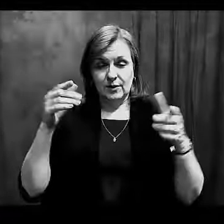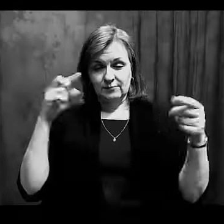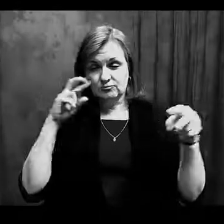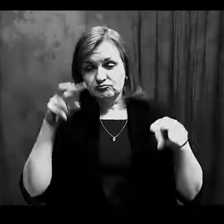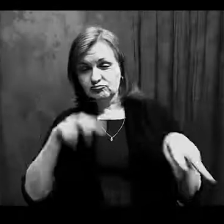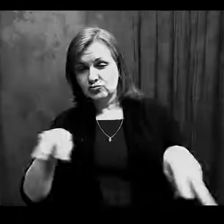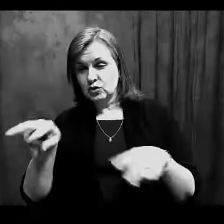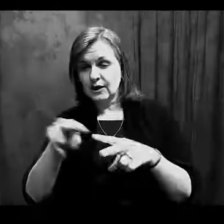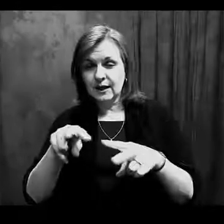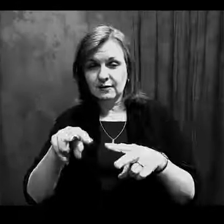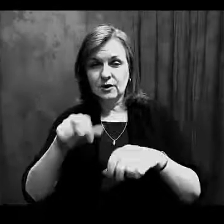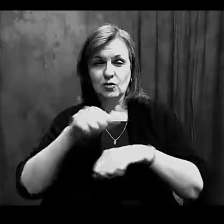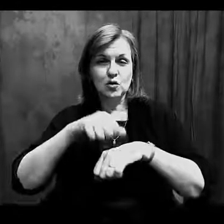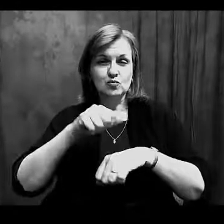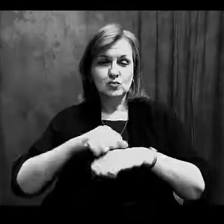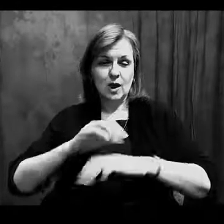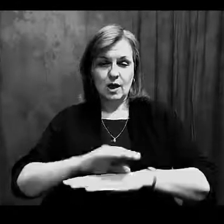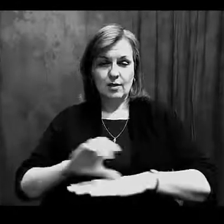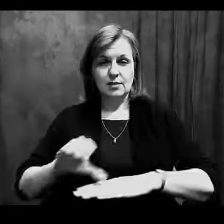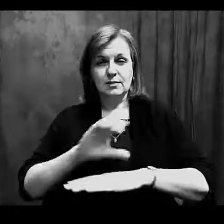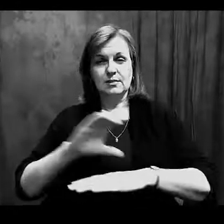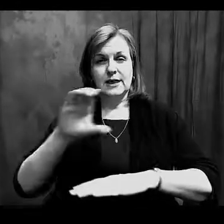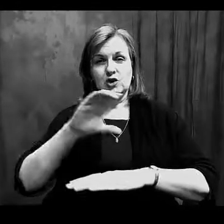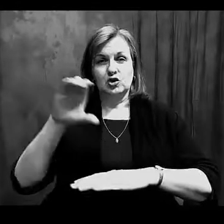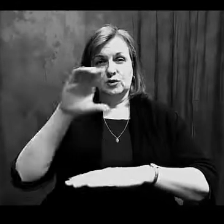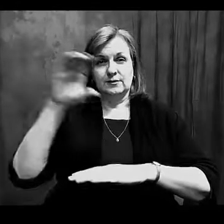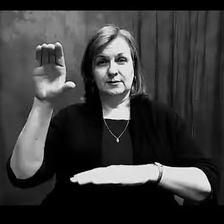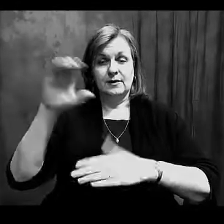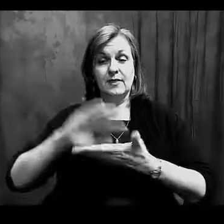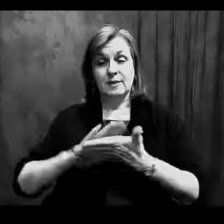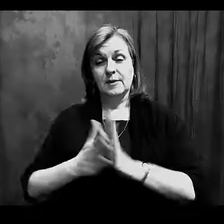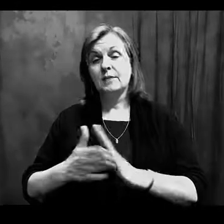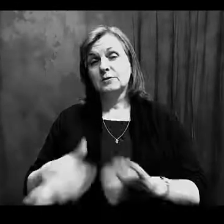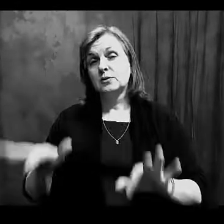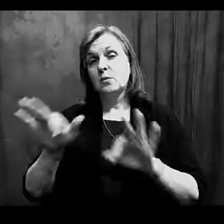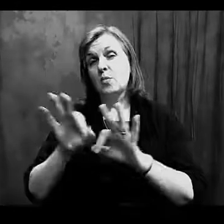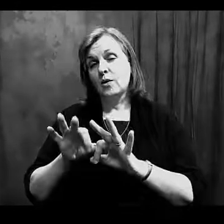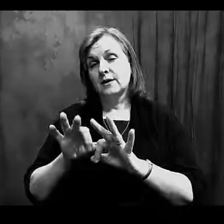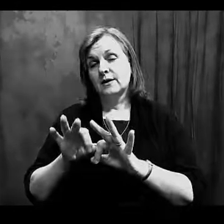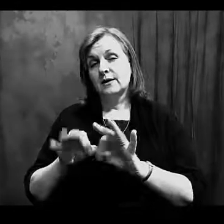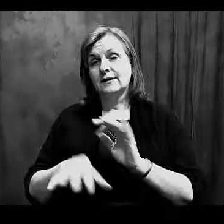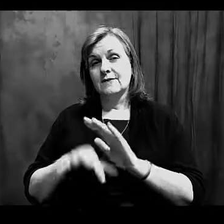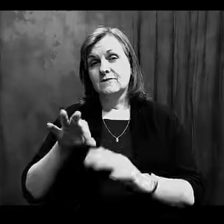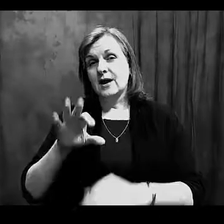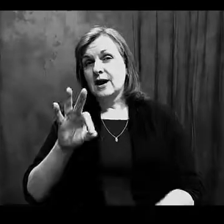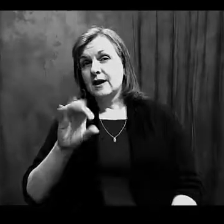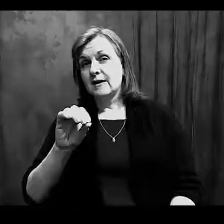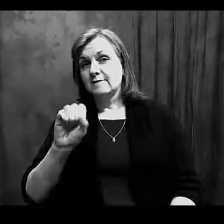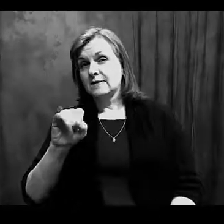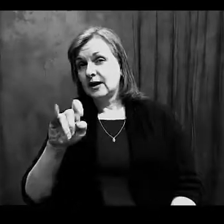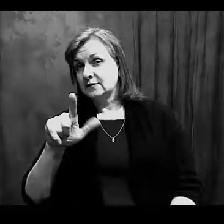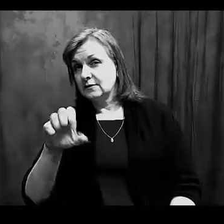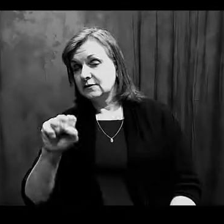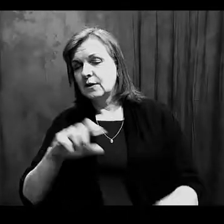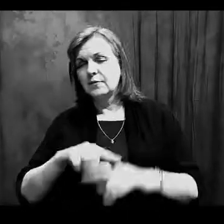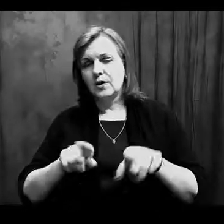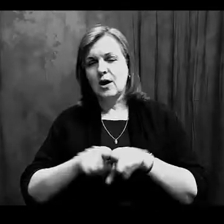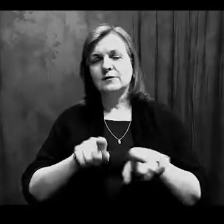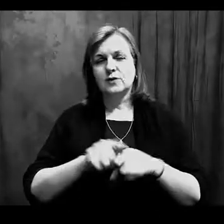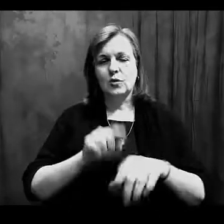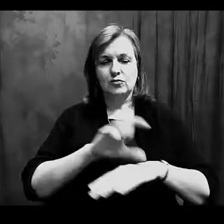are the layers that end of forming in these rocks they will be important for us not only for finding fossils but also for understanding the